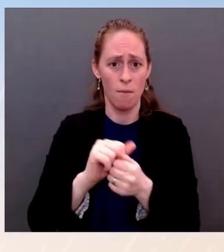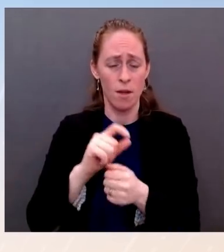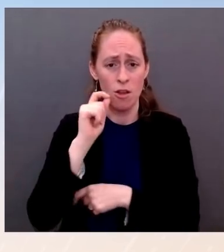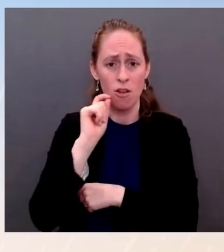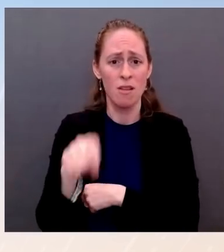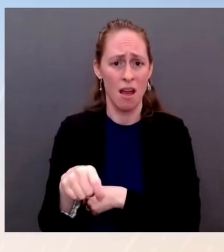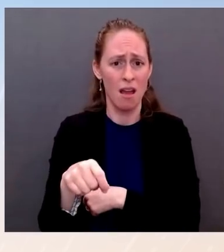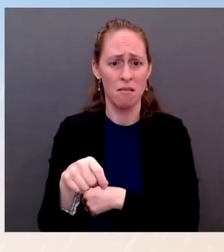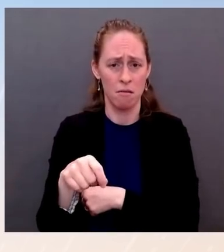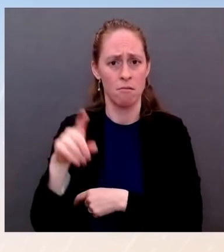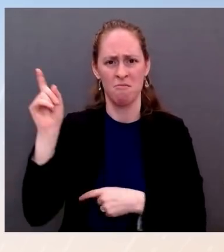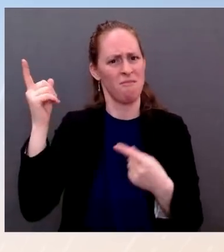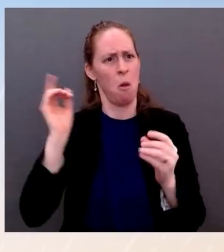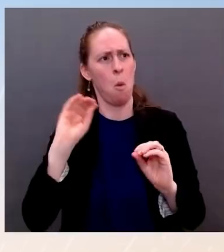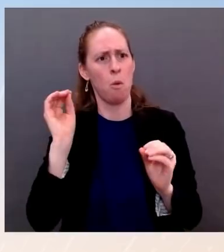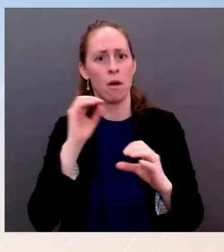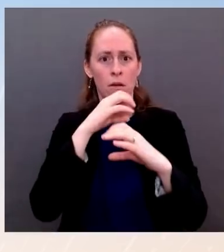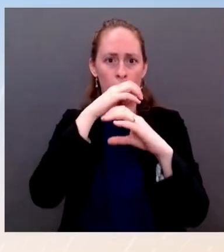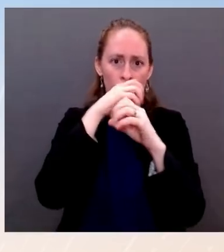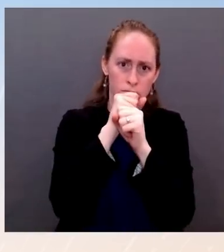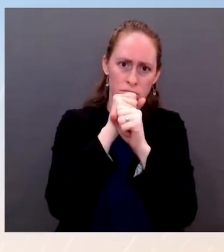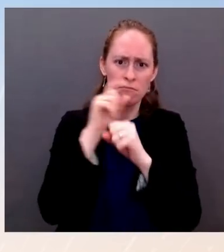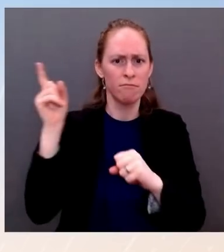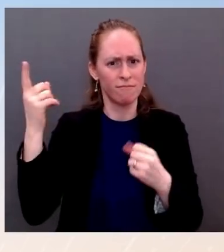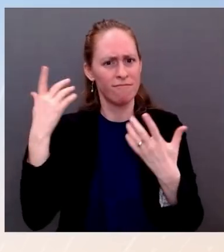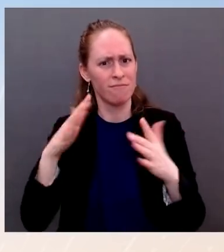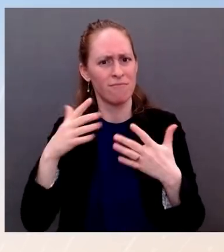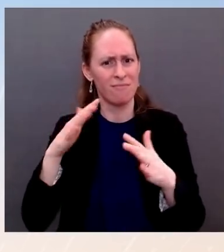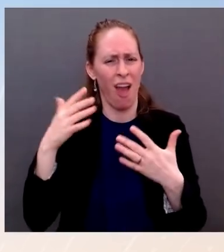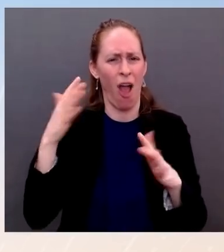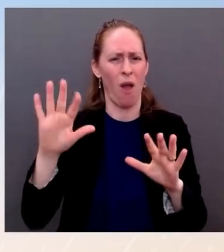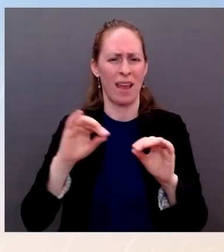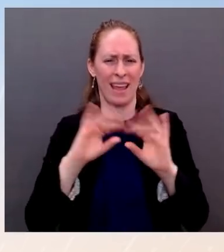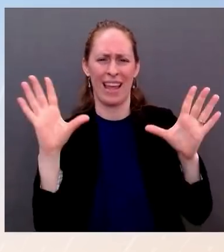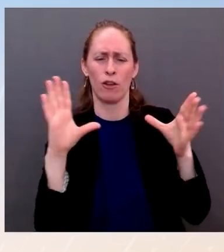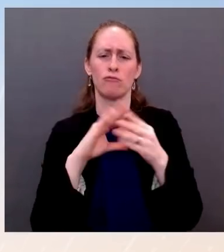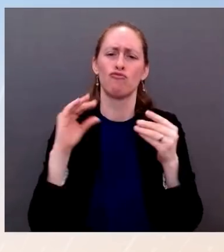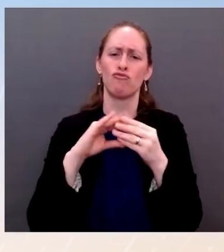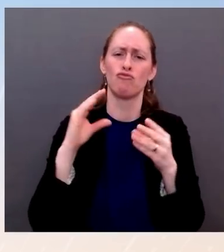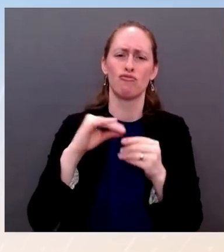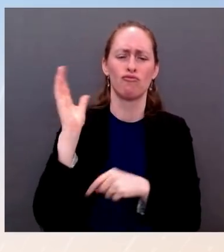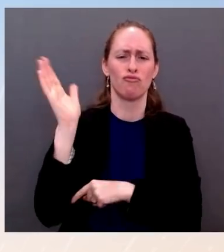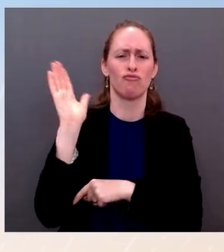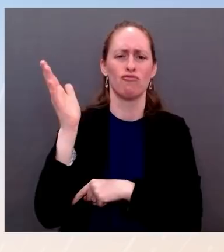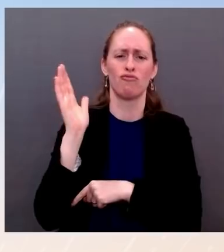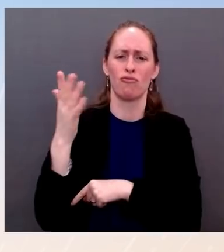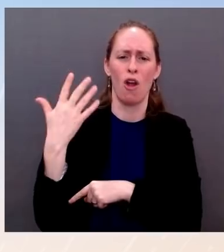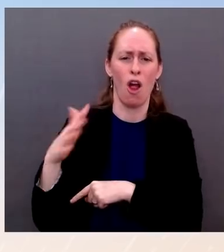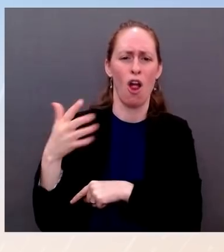He has spoken to every aspect of it. He has read out his calls on it -- with world leaders, his meetings, et cetera.